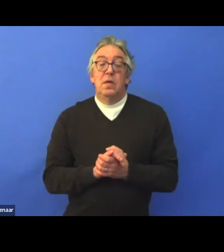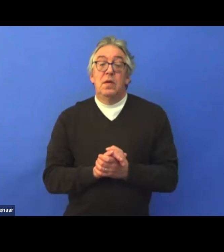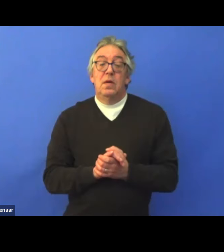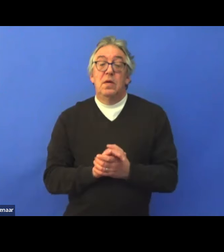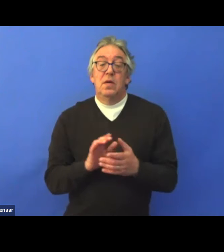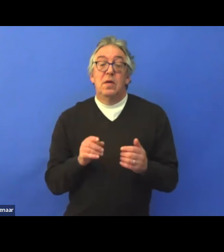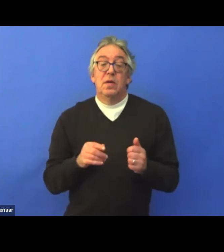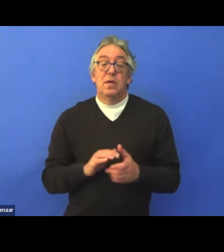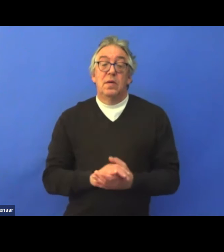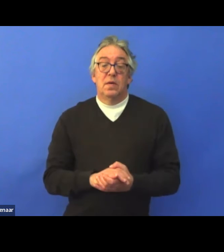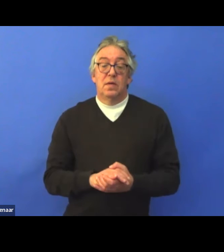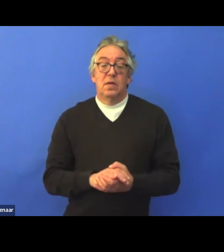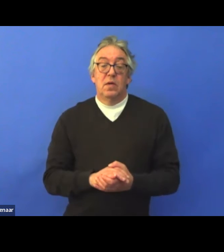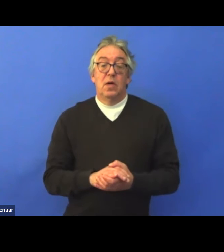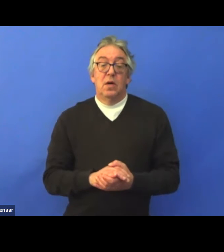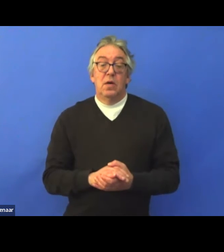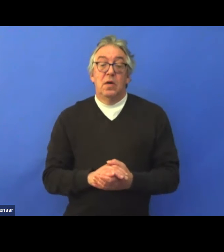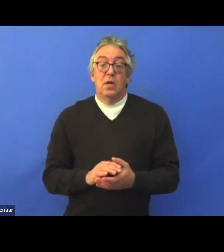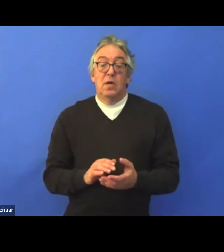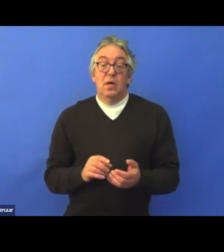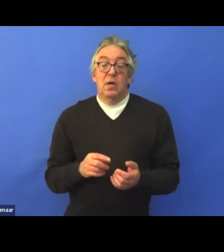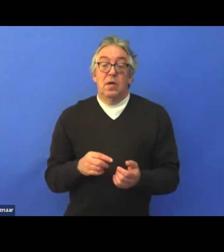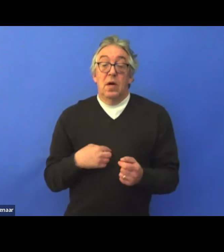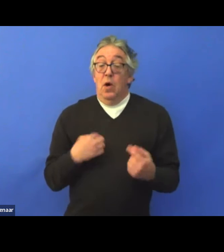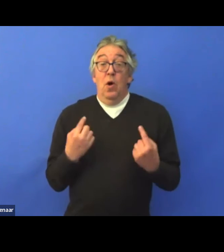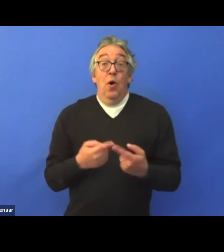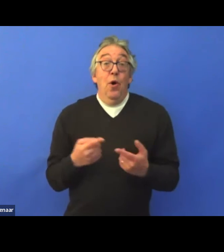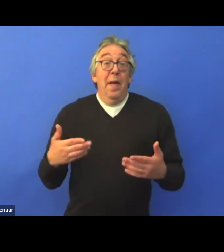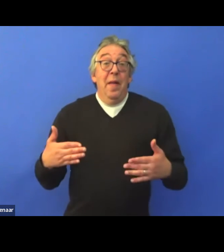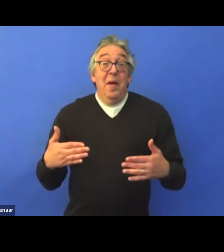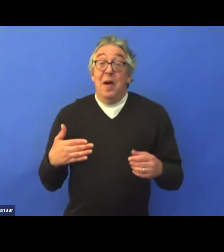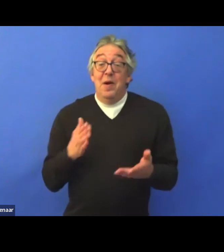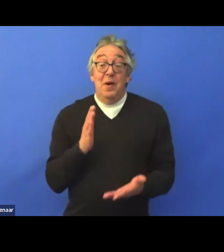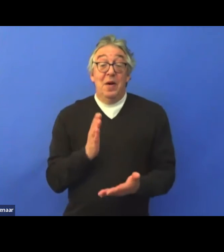We are really glad online platform